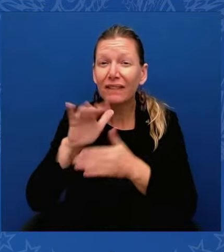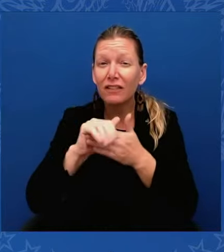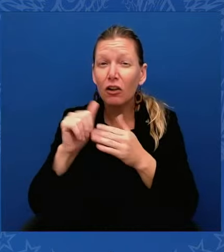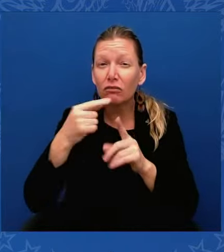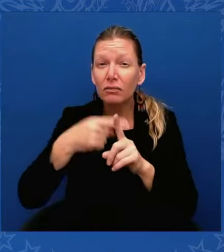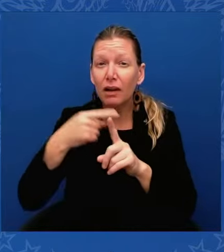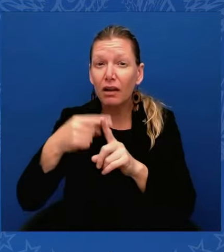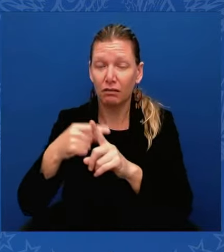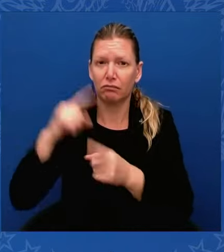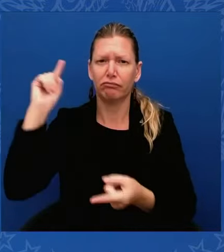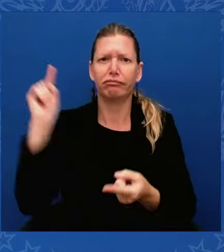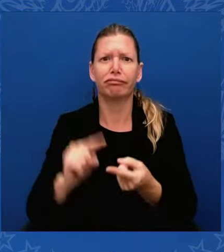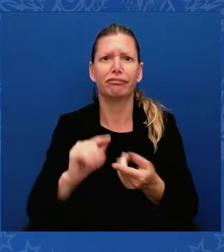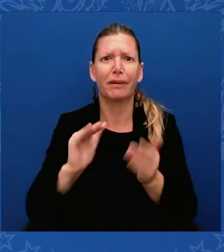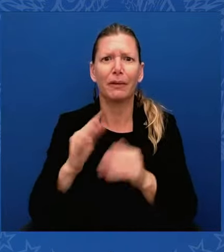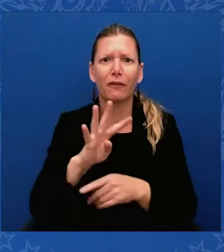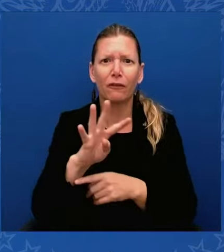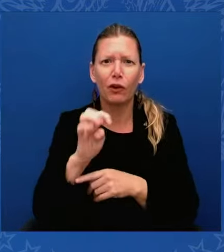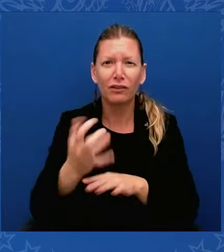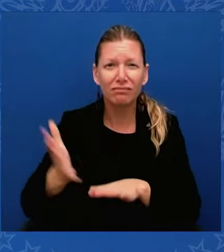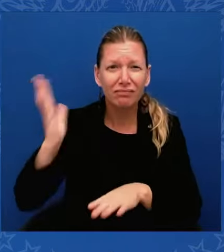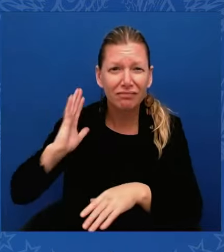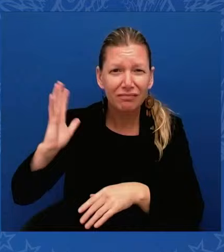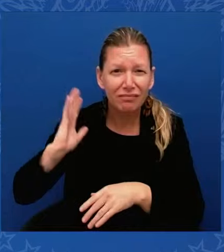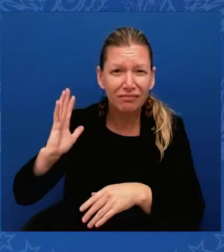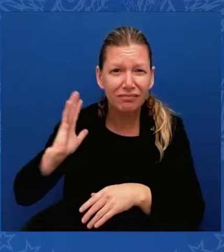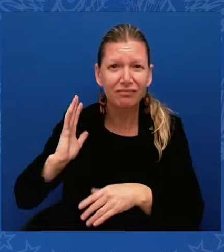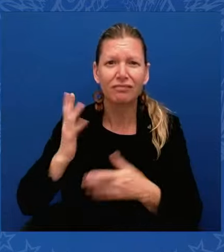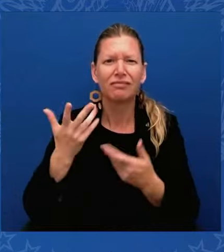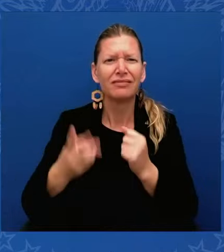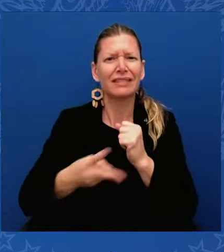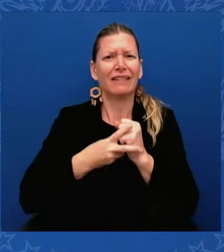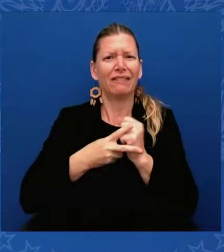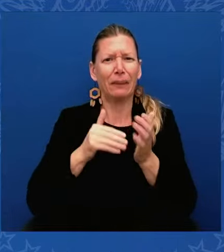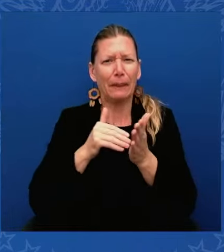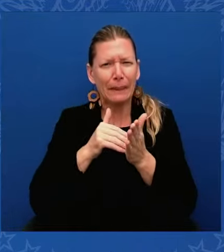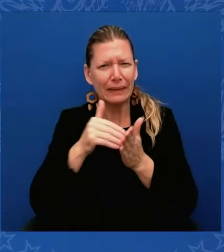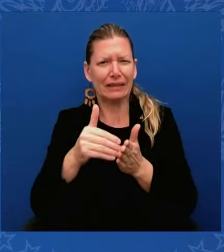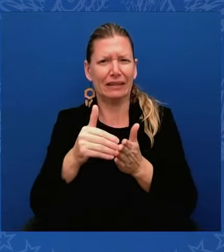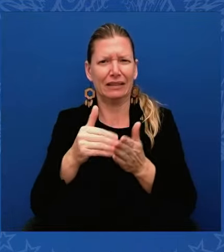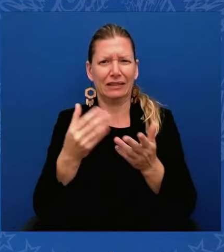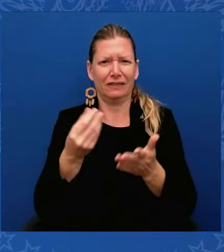I say to taxpayers $160 billion. 160 because Medicare